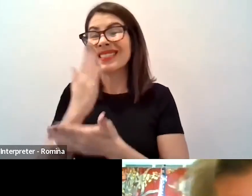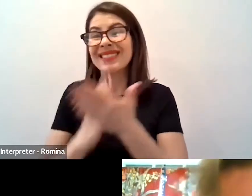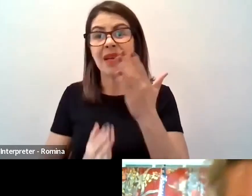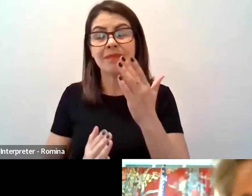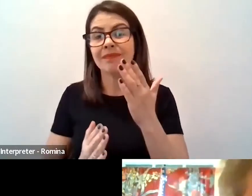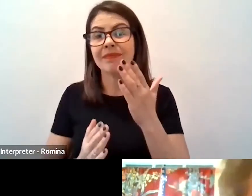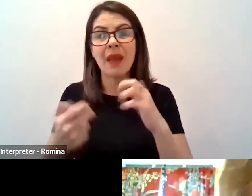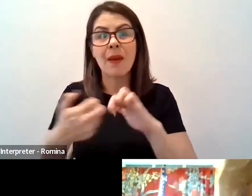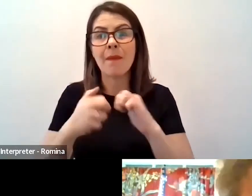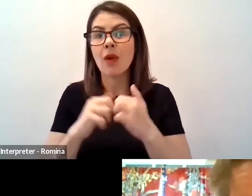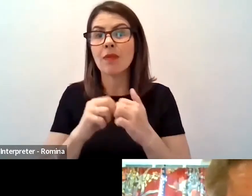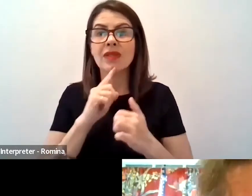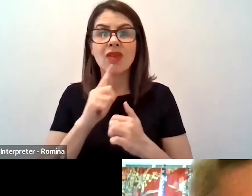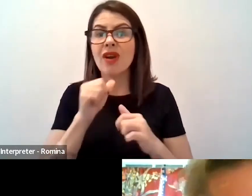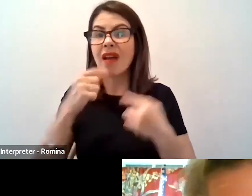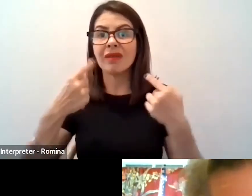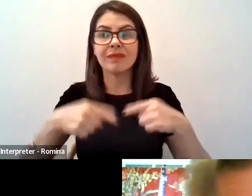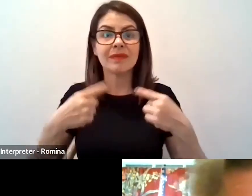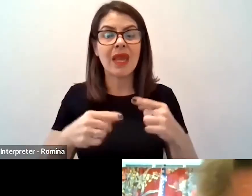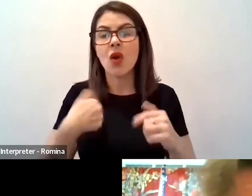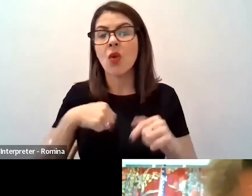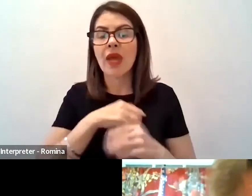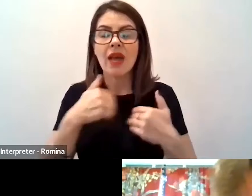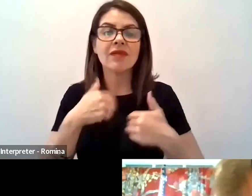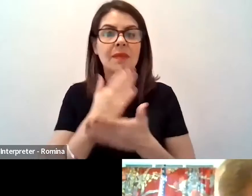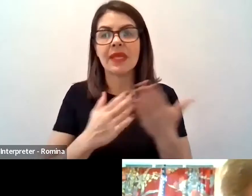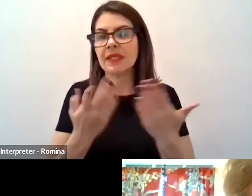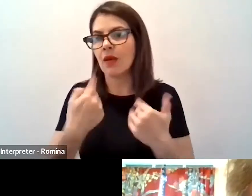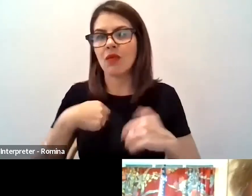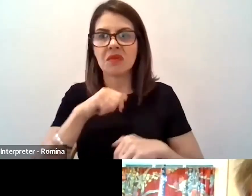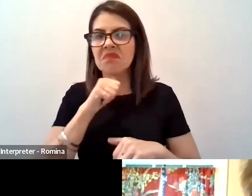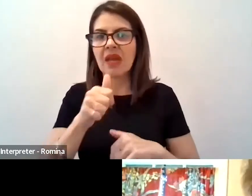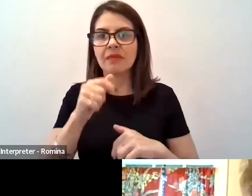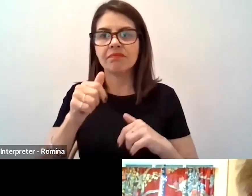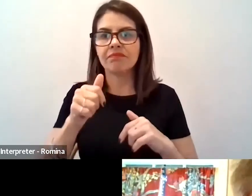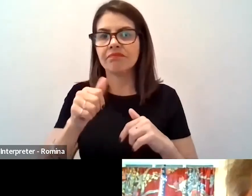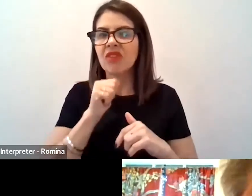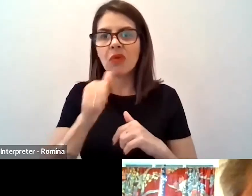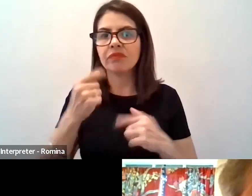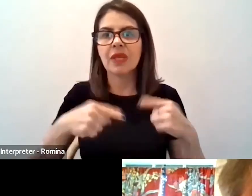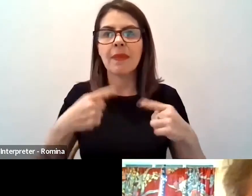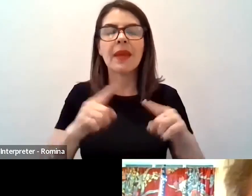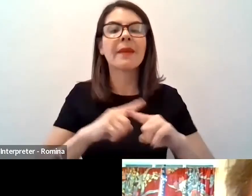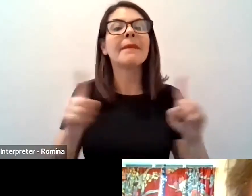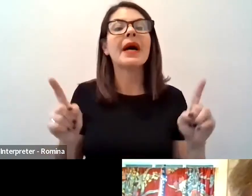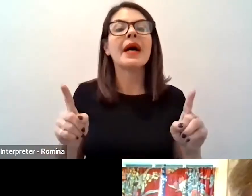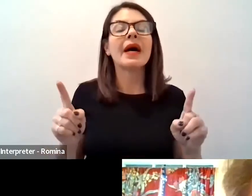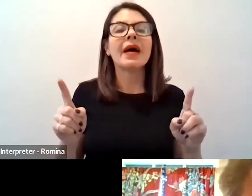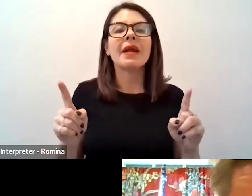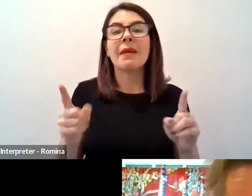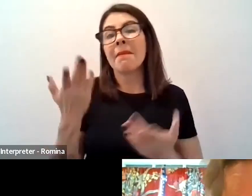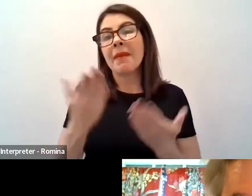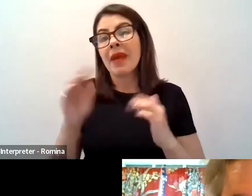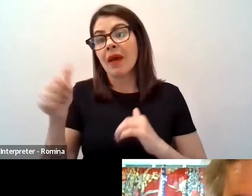They safety concerns, minors rules, those kinds of things. But other issues, they, they might be contentious